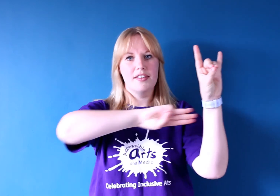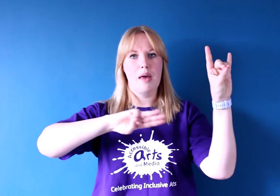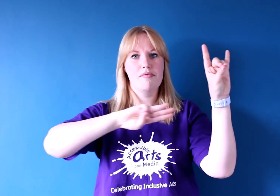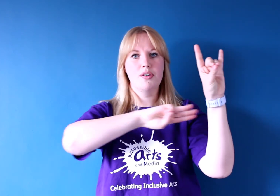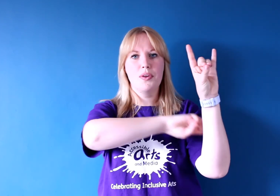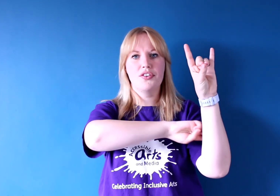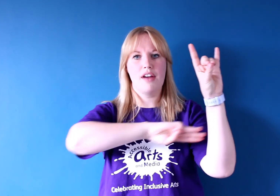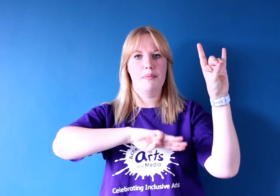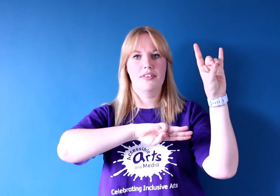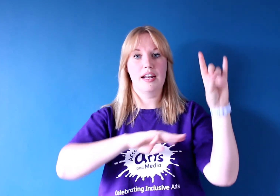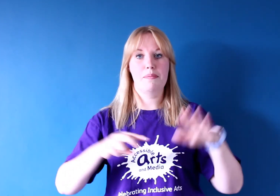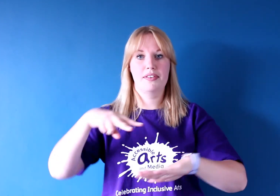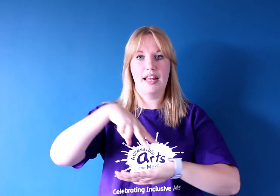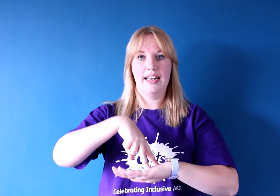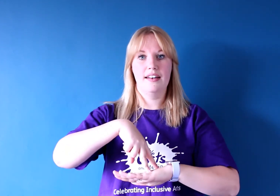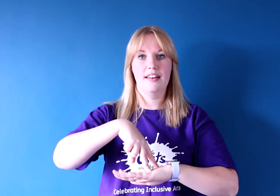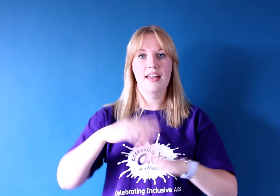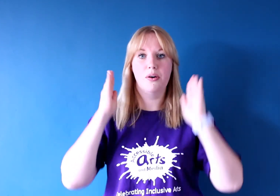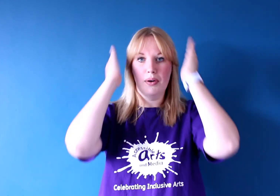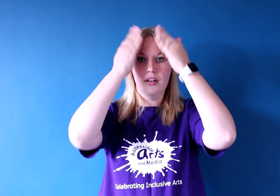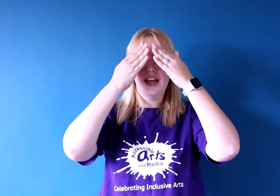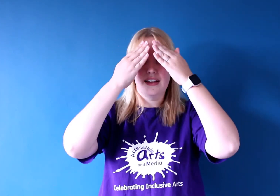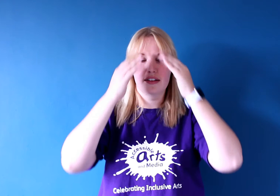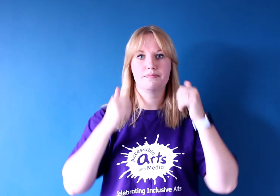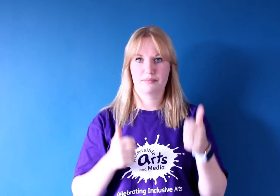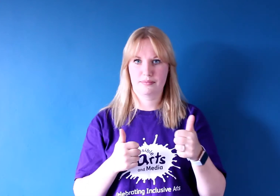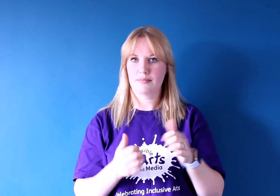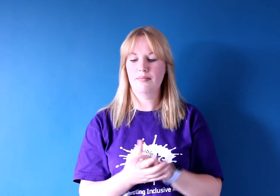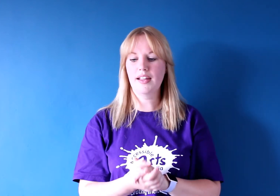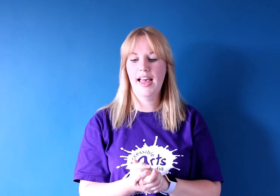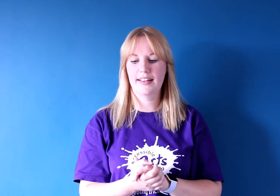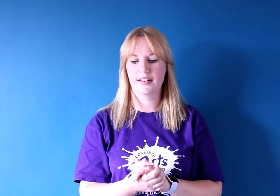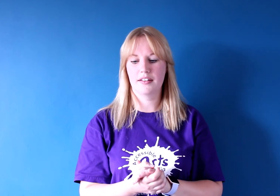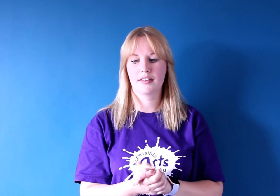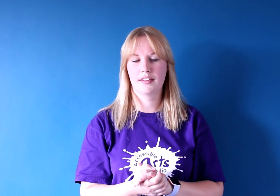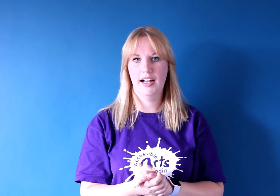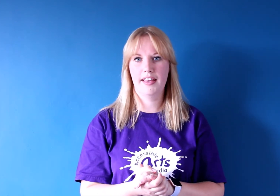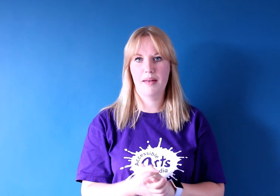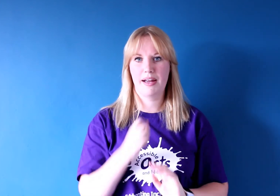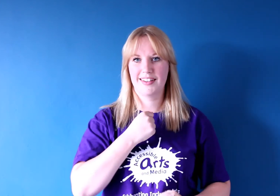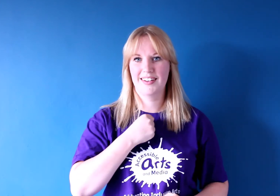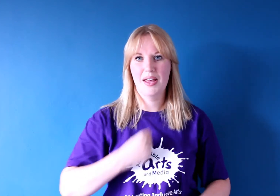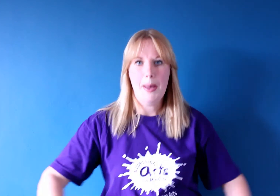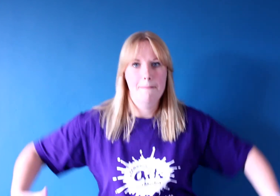Zebras with stripes sleep standing up all night. Excellent and then my turn.